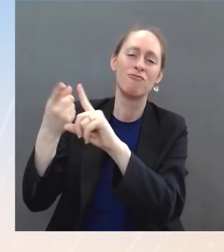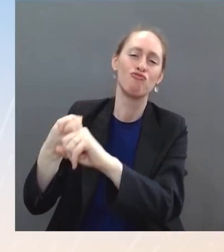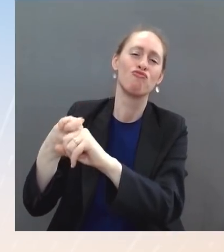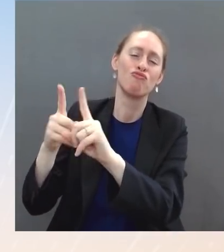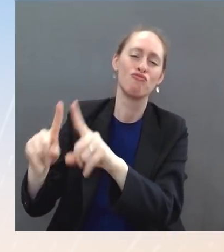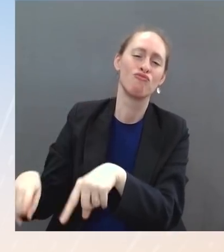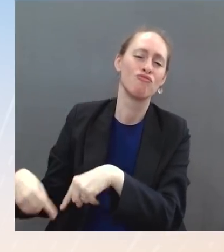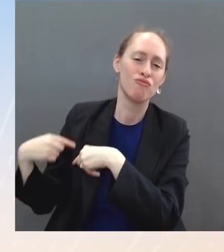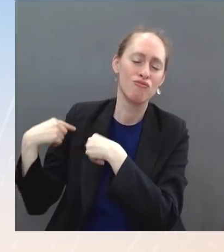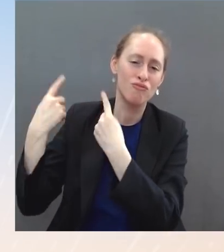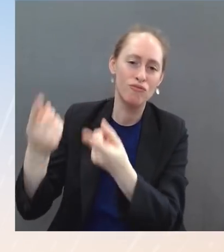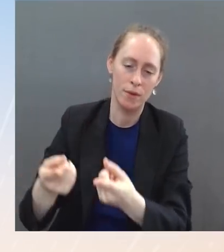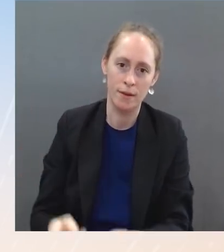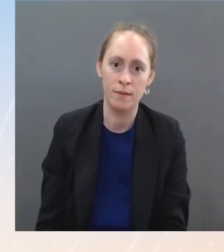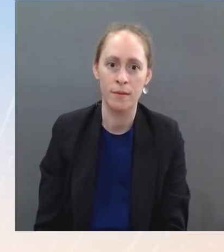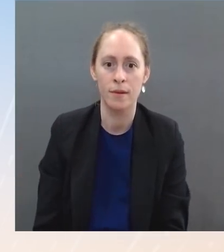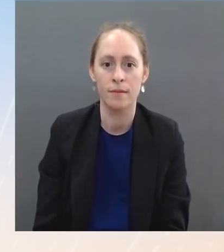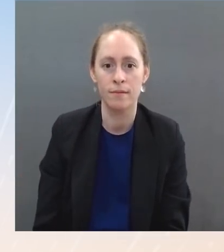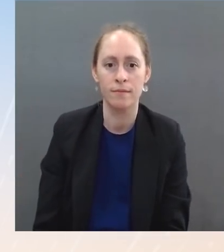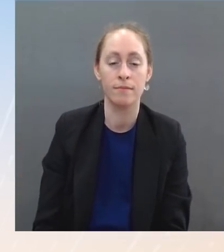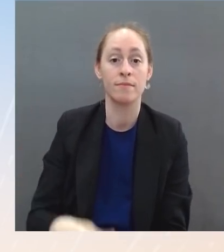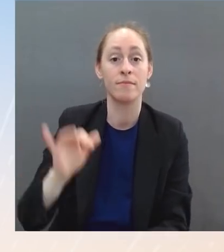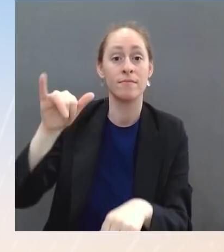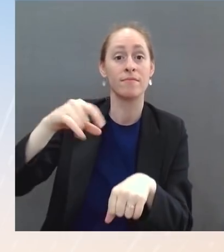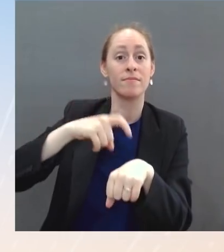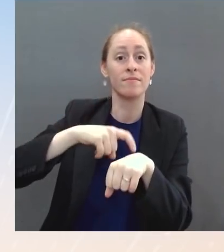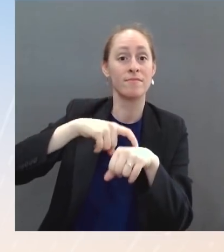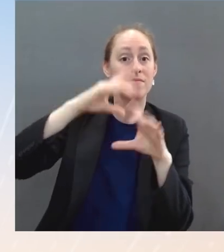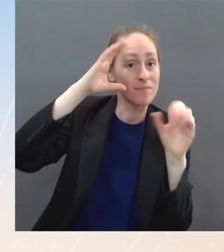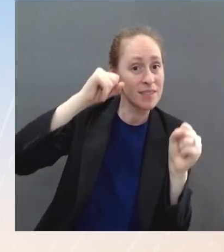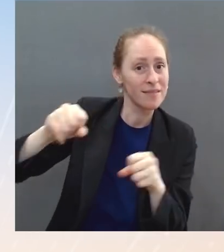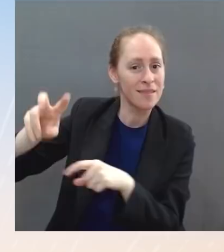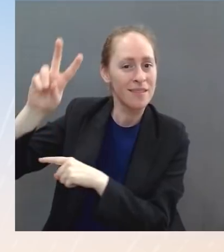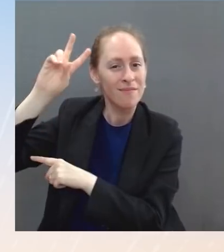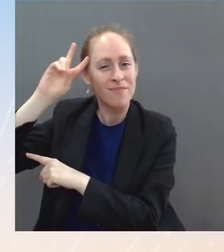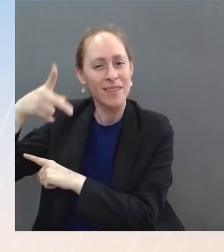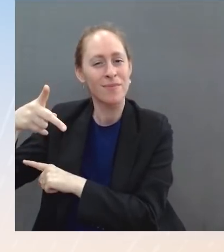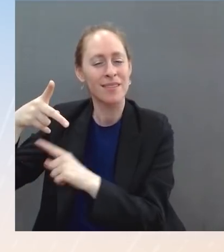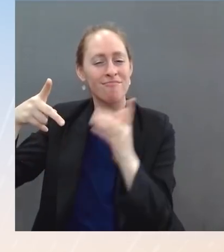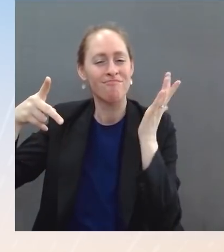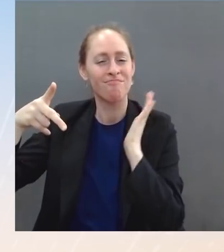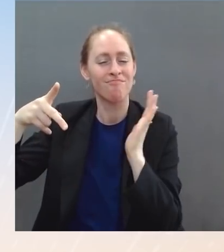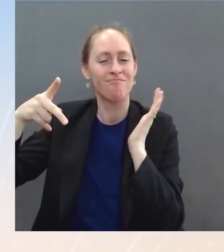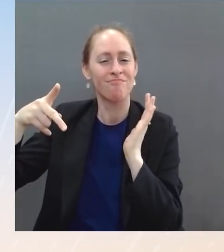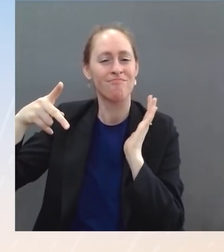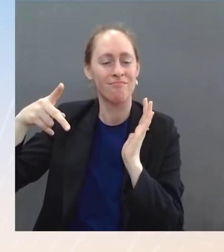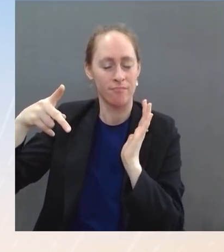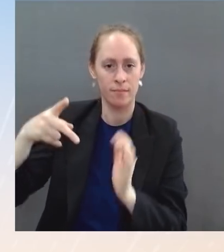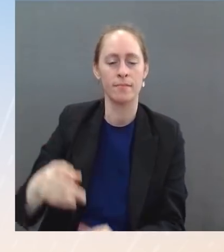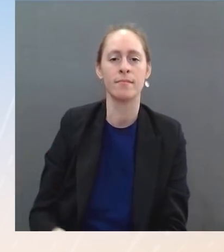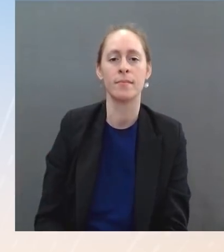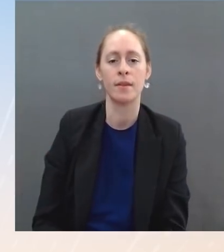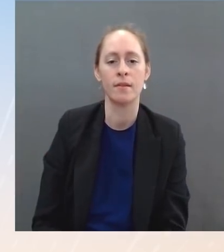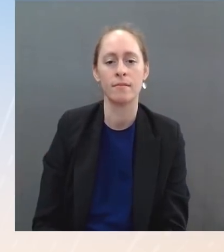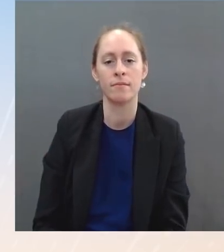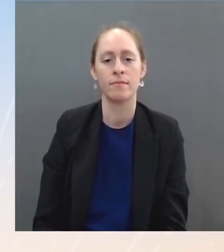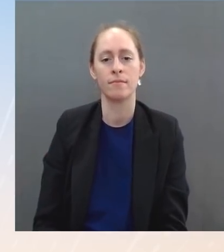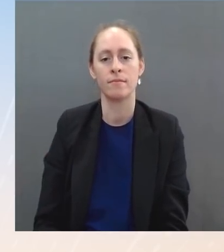and when the former President was president. And why I noted that at the top is because I think people who didn't have the seat